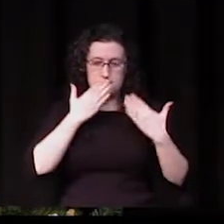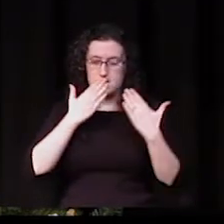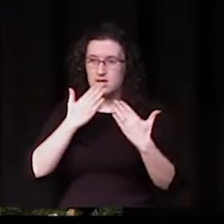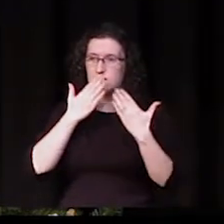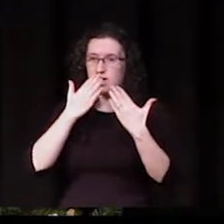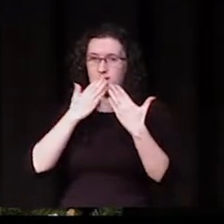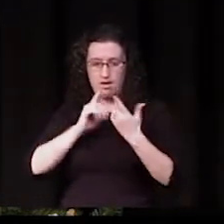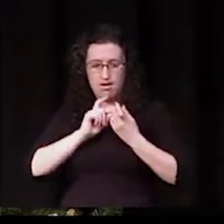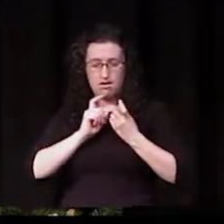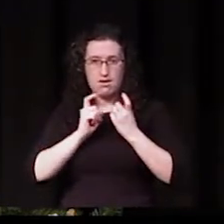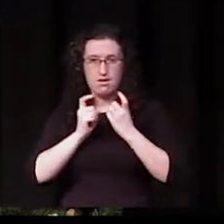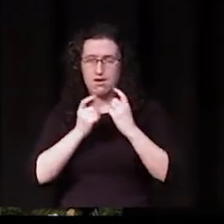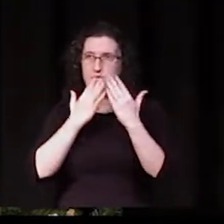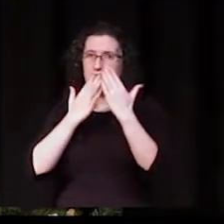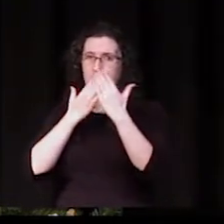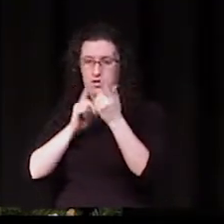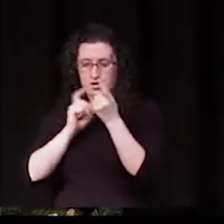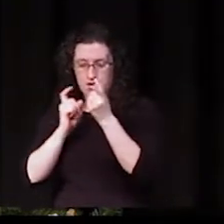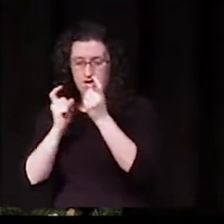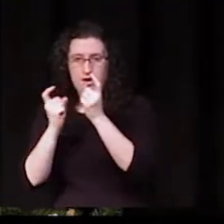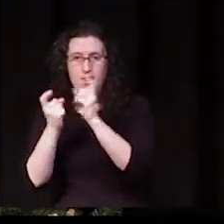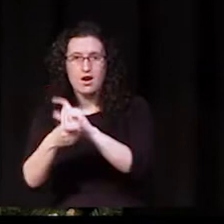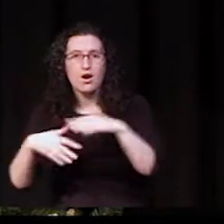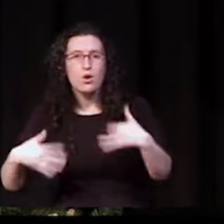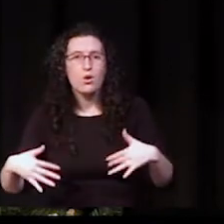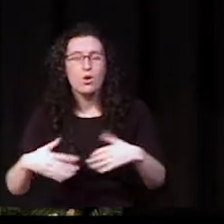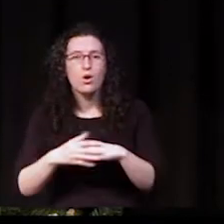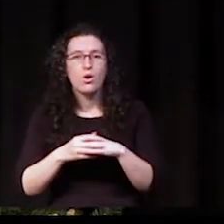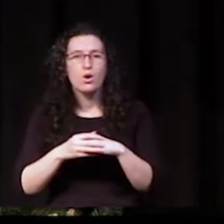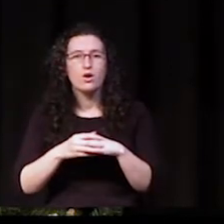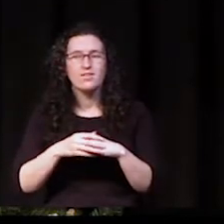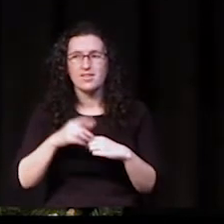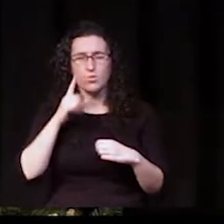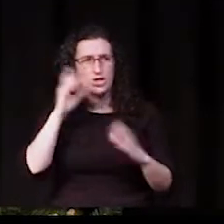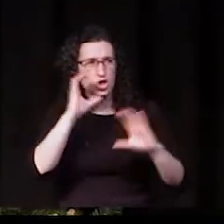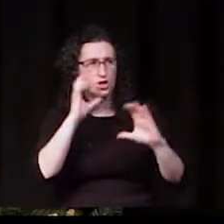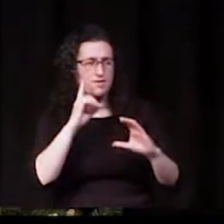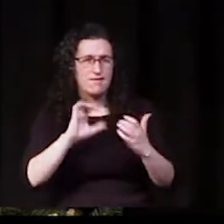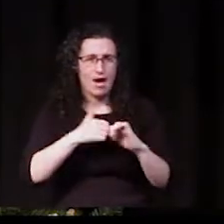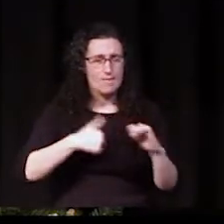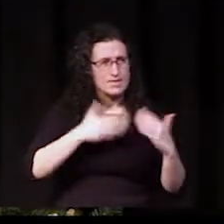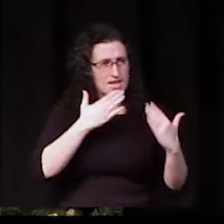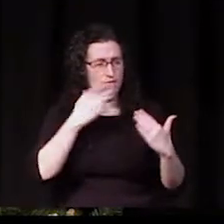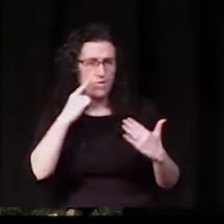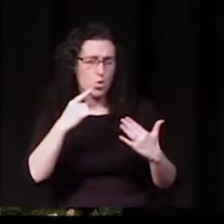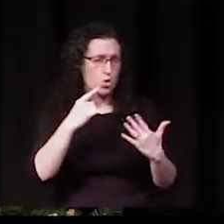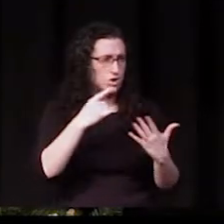when we actually live our lives looking for the thing that we can be grateful for. In his letter to the Thessalonians,